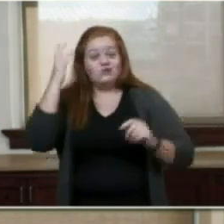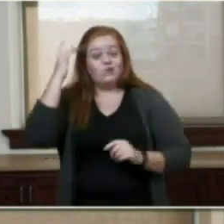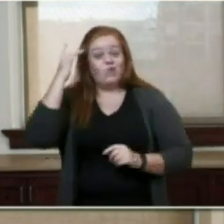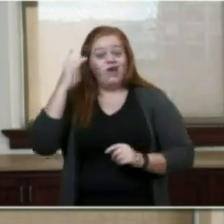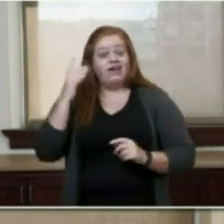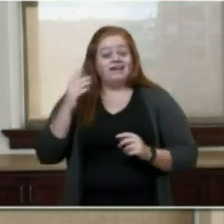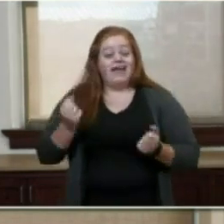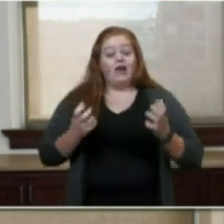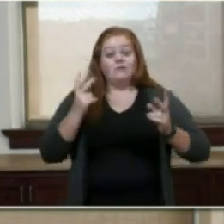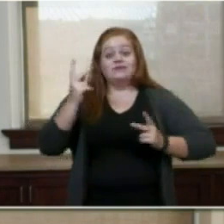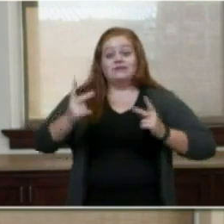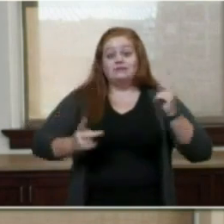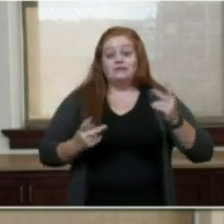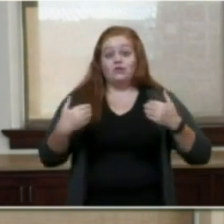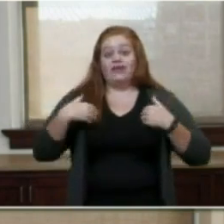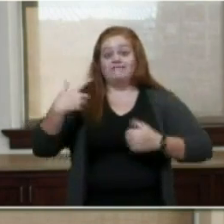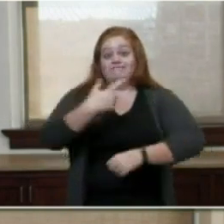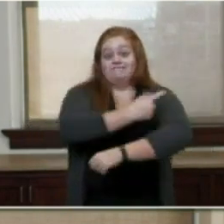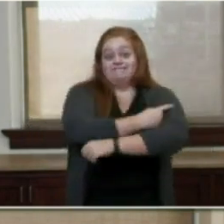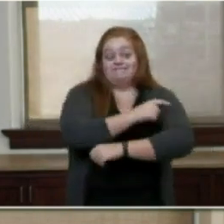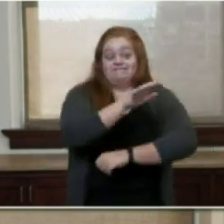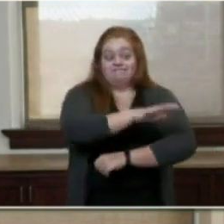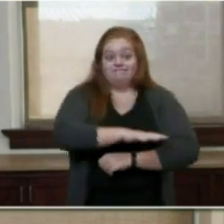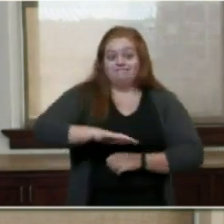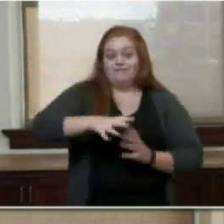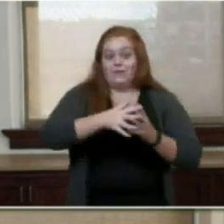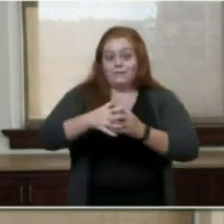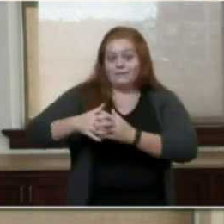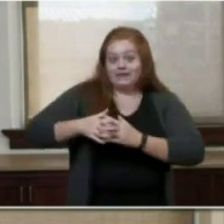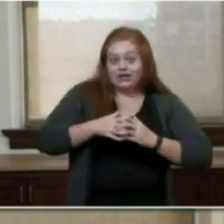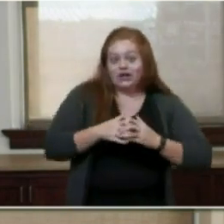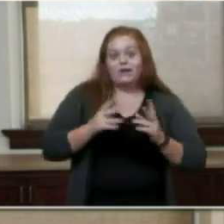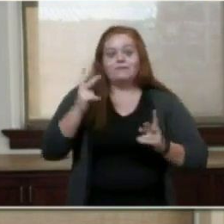vaccination coverage increases, Vaccinated persons are likely to